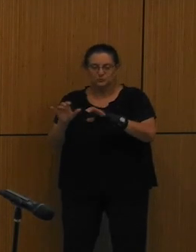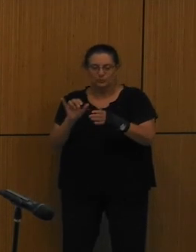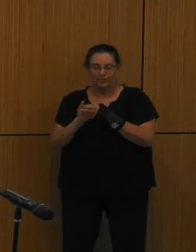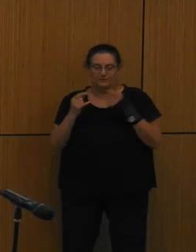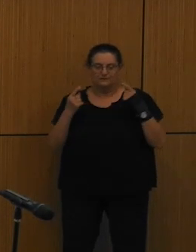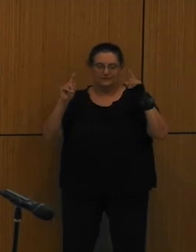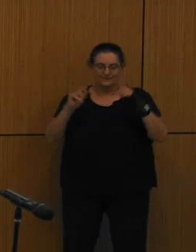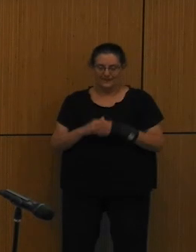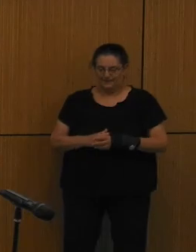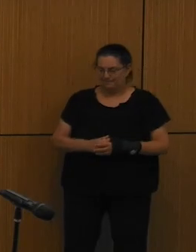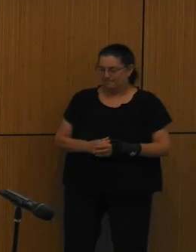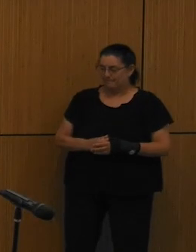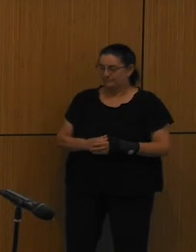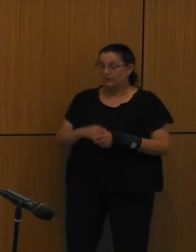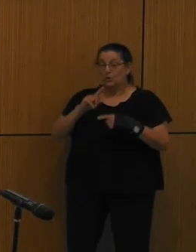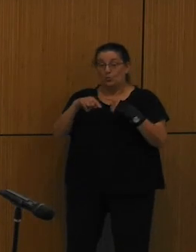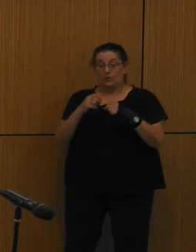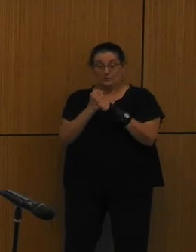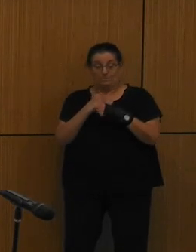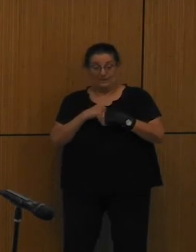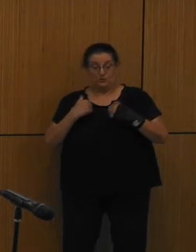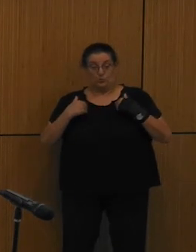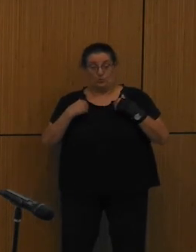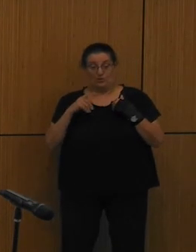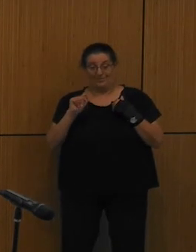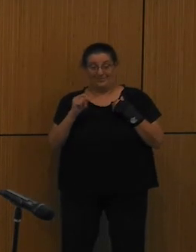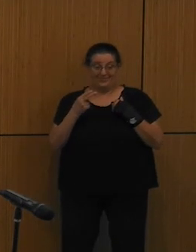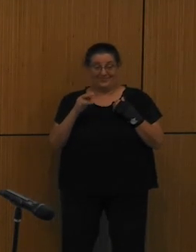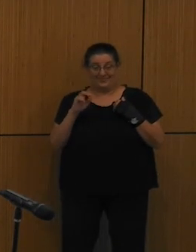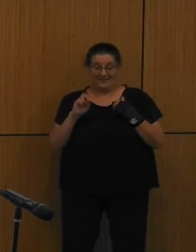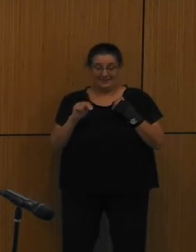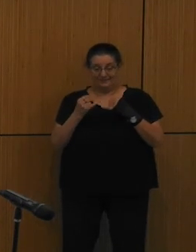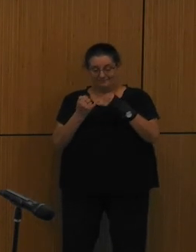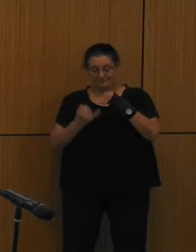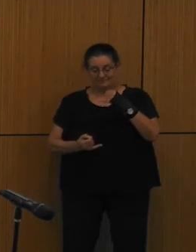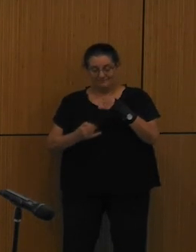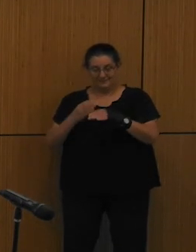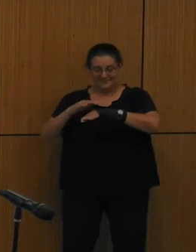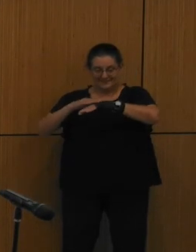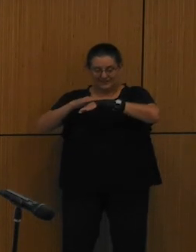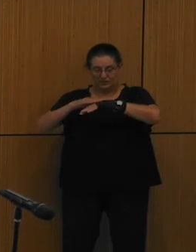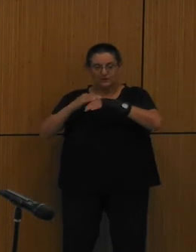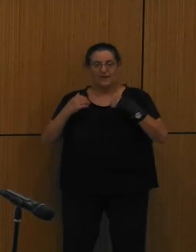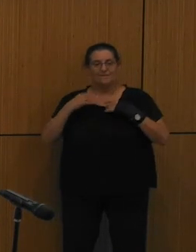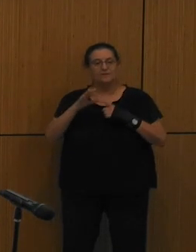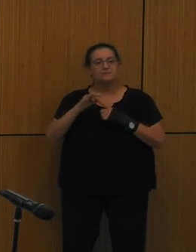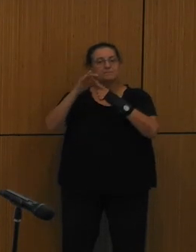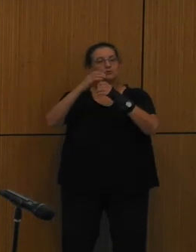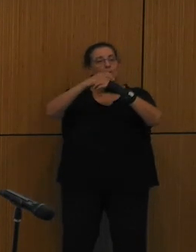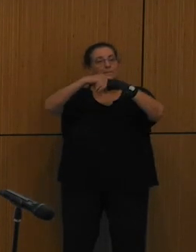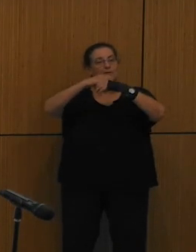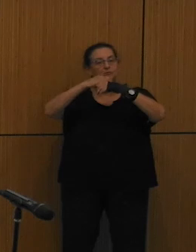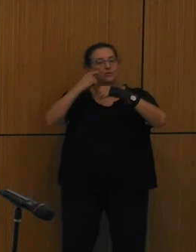Once you've made your thin section, we have a special microscope that we use for, observing thin sections.